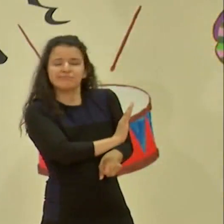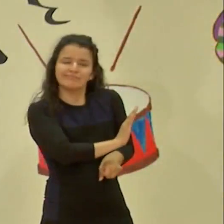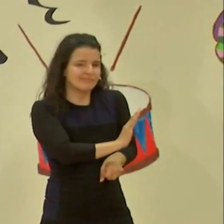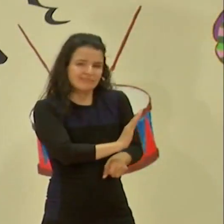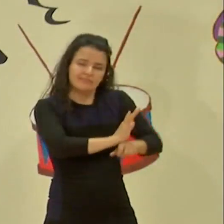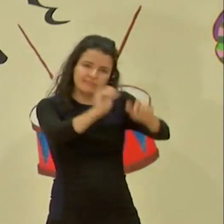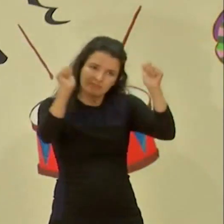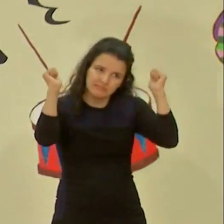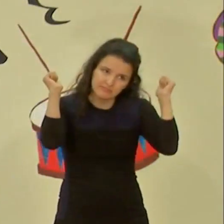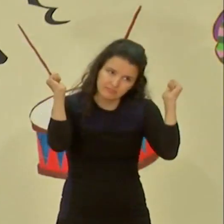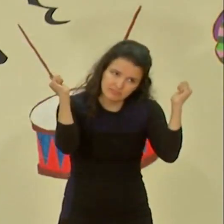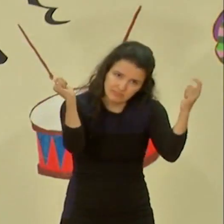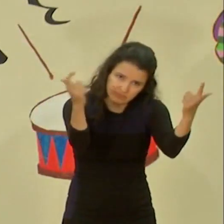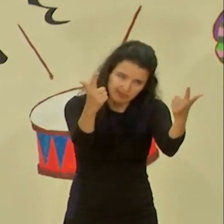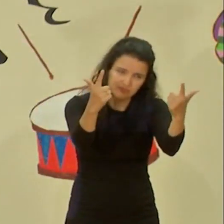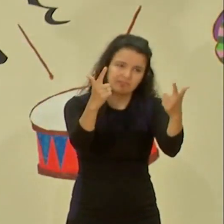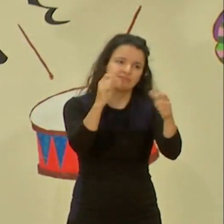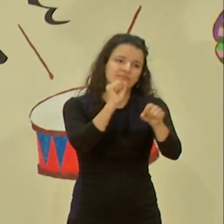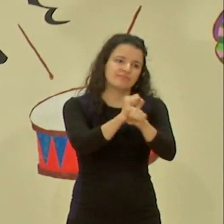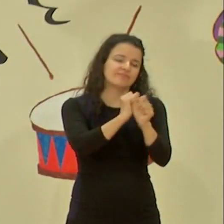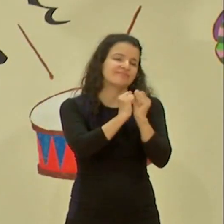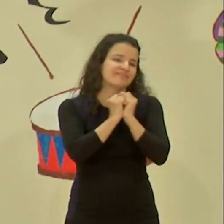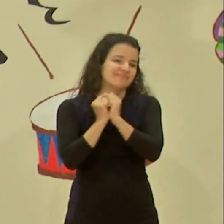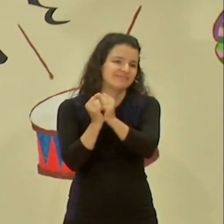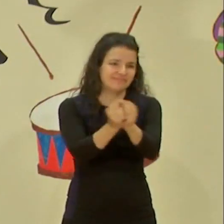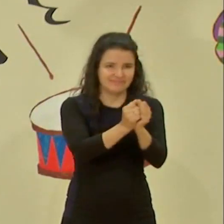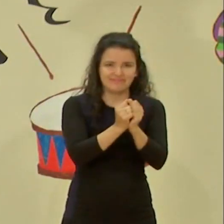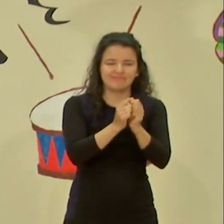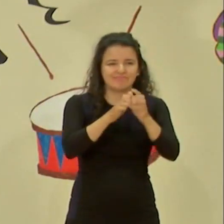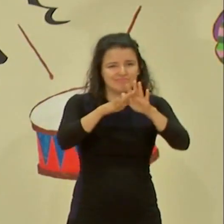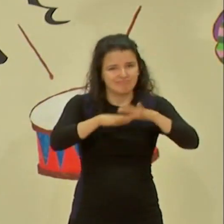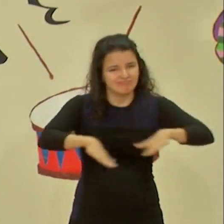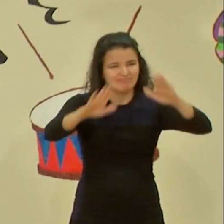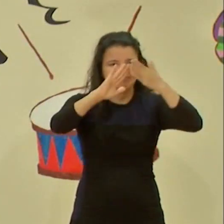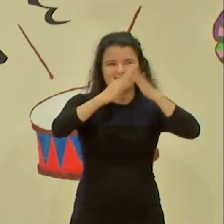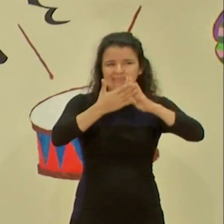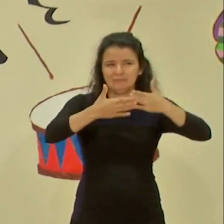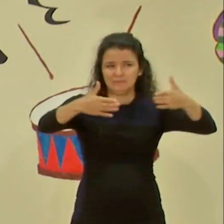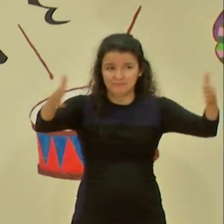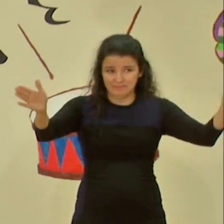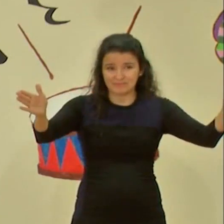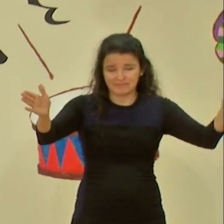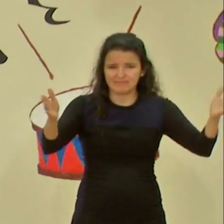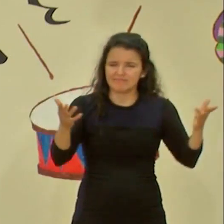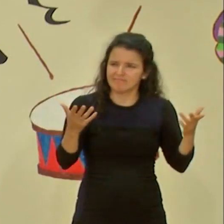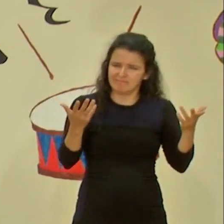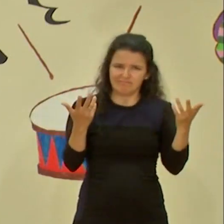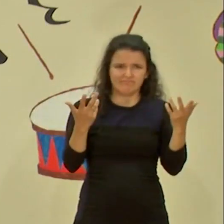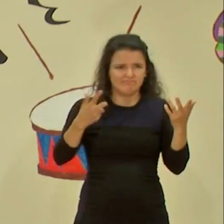TIME EVER THE CITY HAS COMMITTED MILLIONS OF DOLLARS TO VIOLENCE INTERVENTION AND STREET OUTREACH AS PART OF ITS BUDGET.